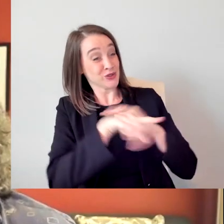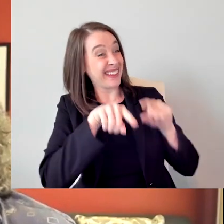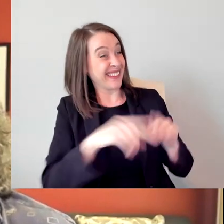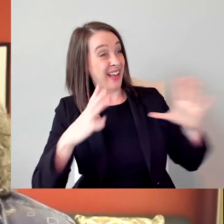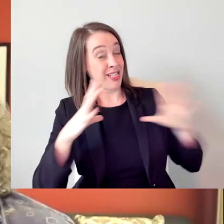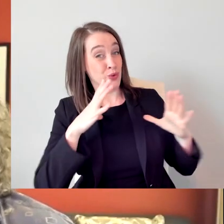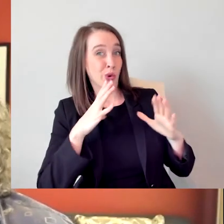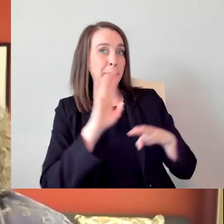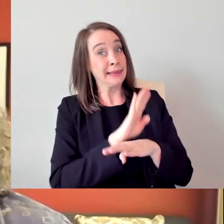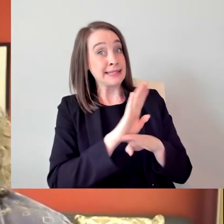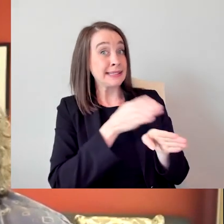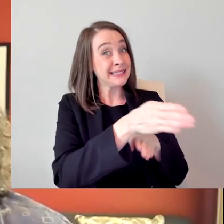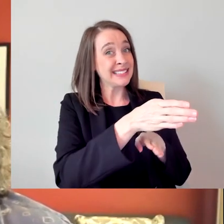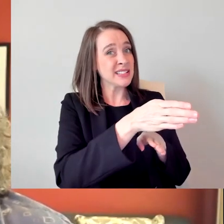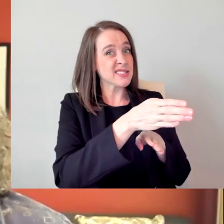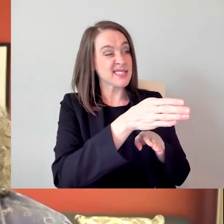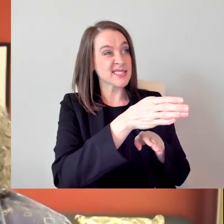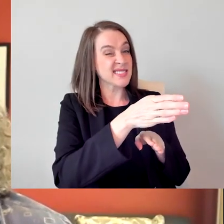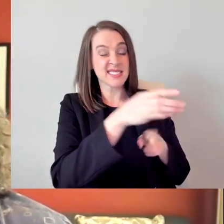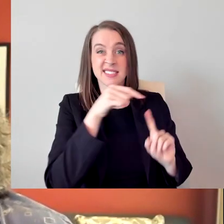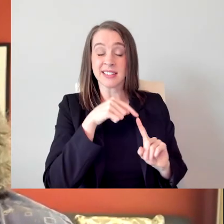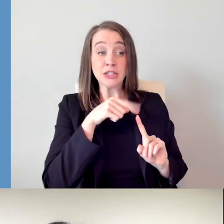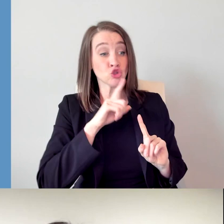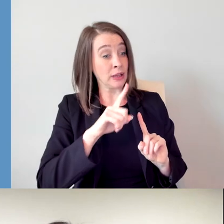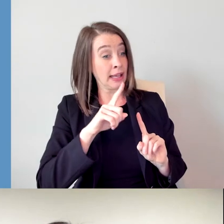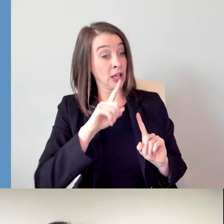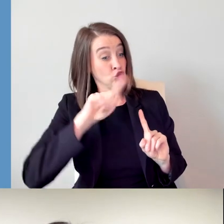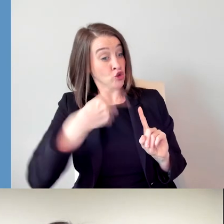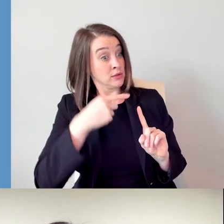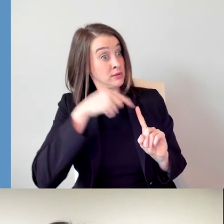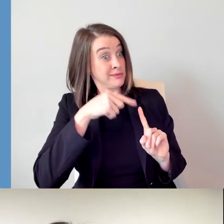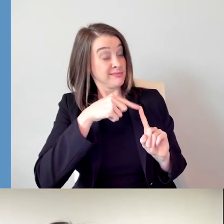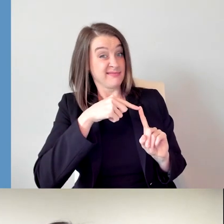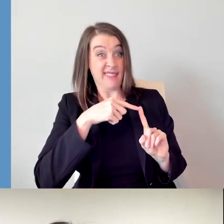not only just having a disability, but it comes down to unpaid internships.